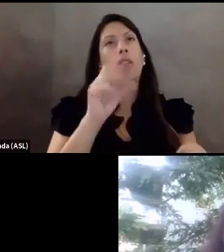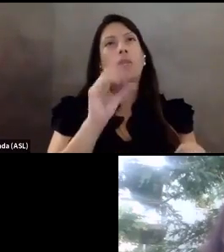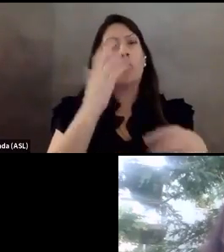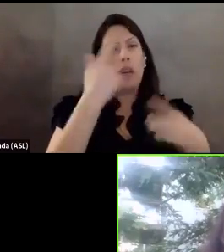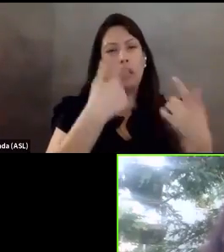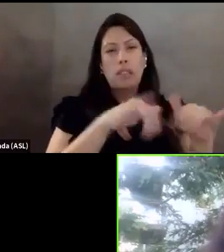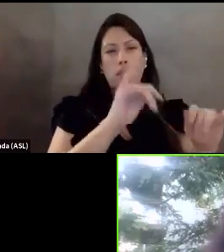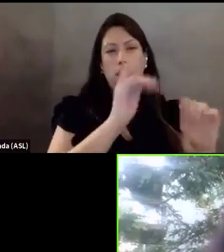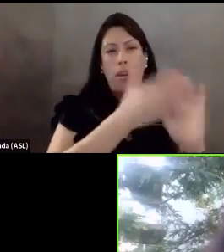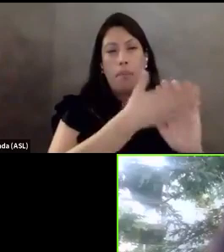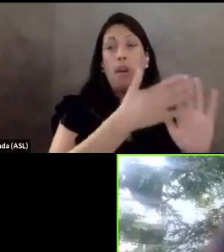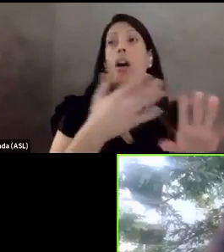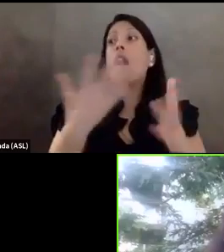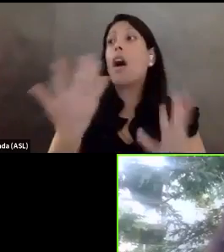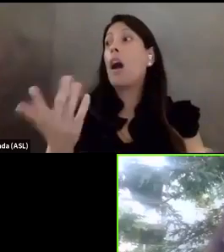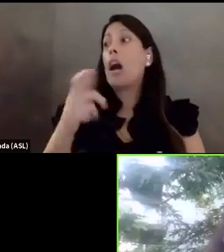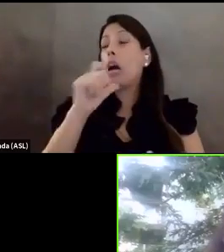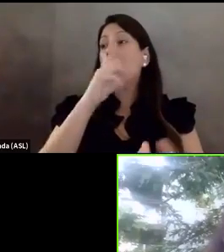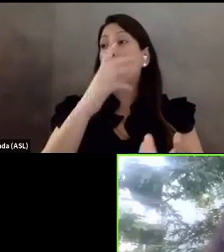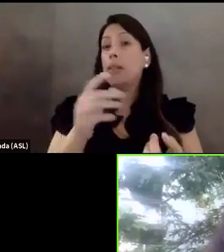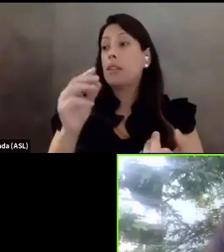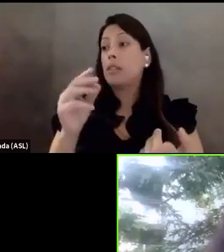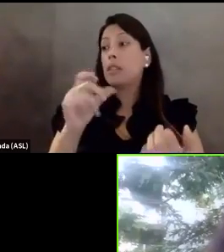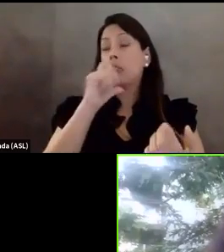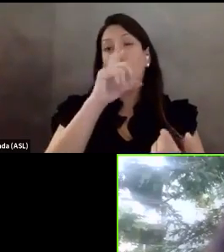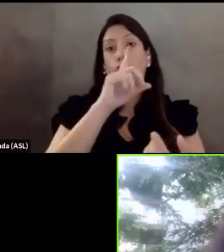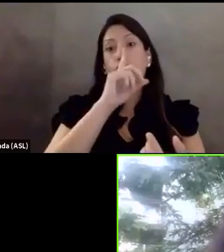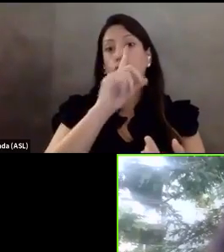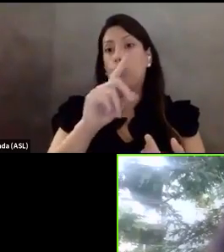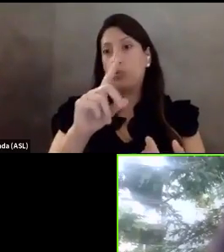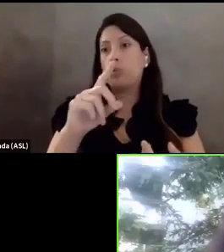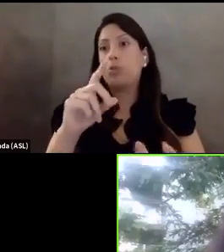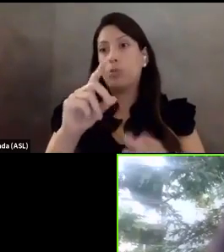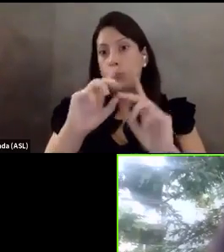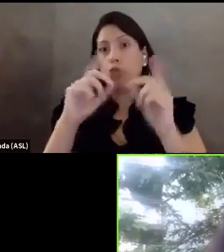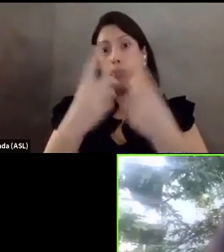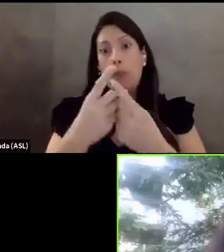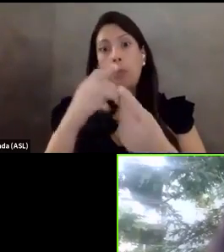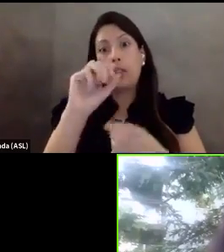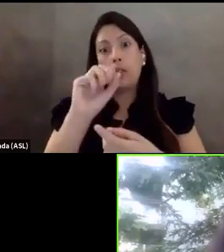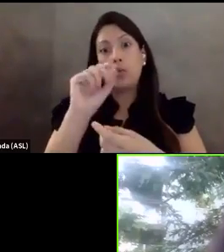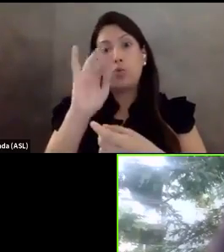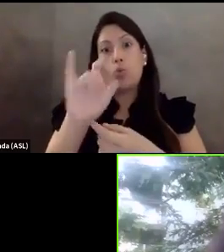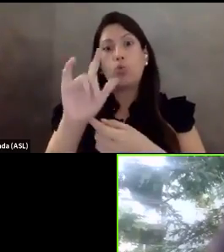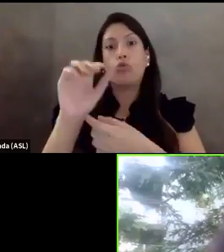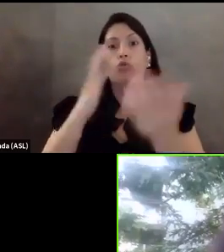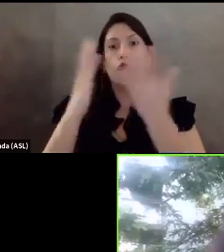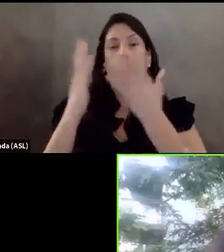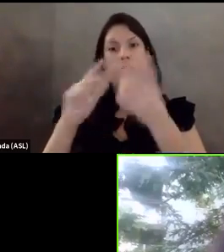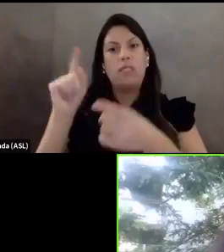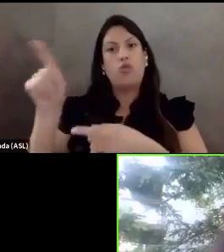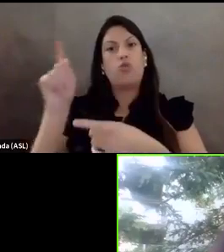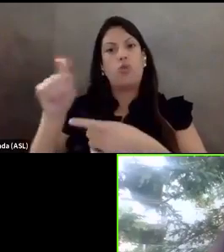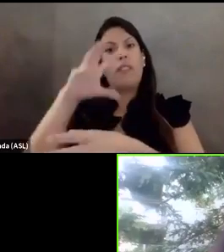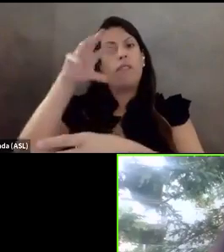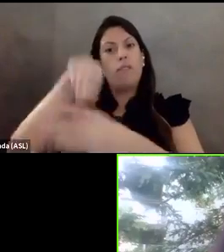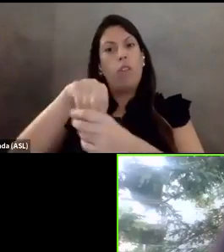Yeah, that would be something I think probably the Department of Social Service is involved with, I think that from our perspective, we're providing